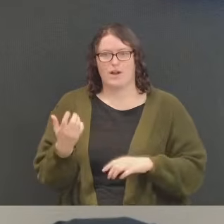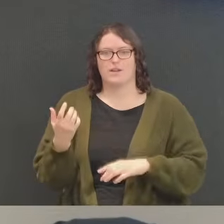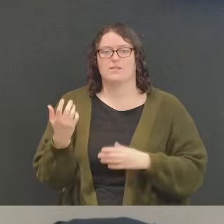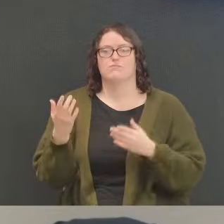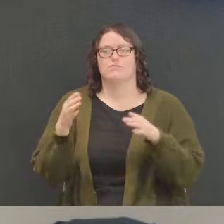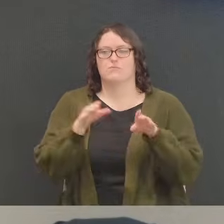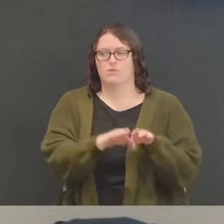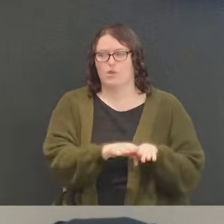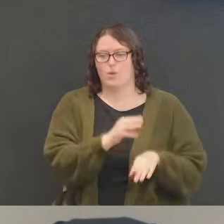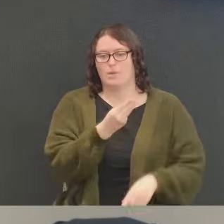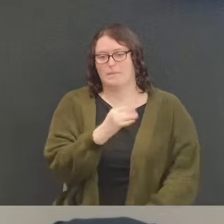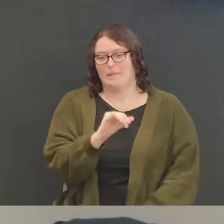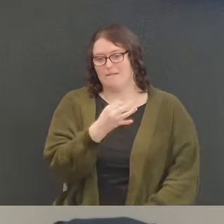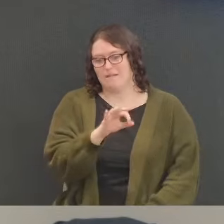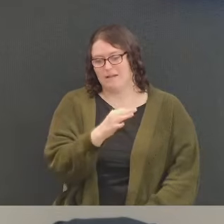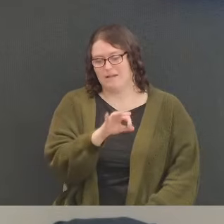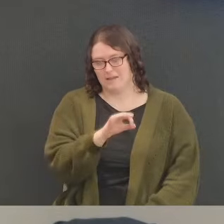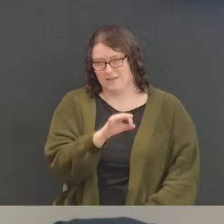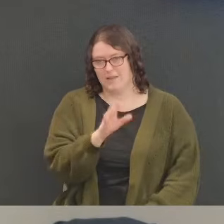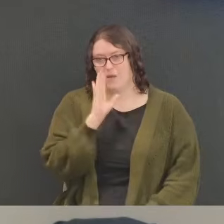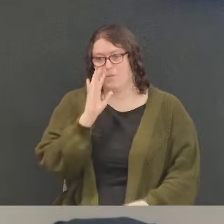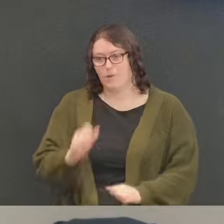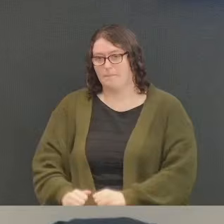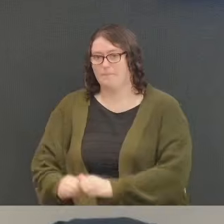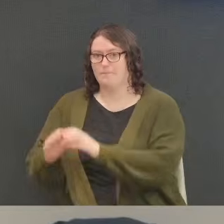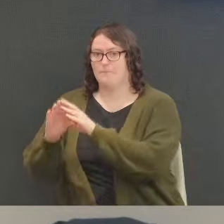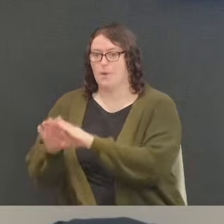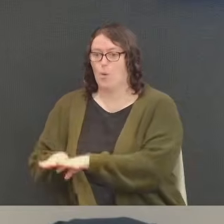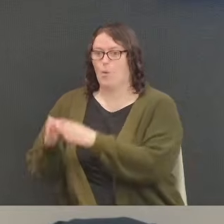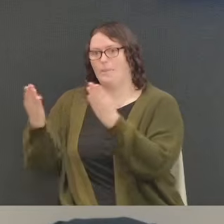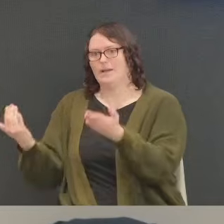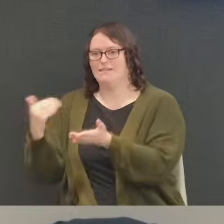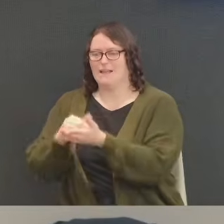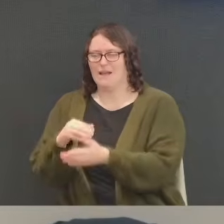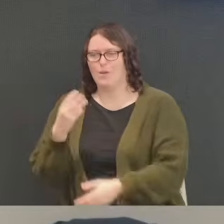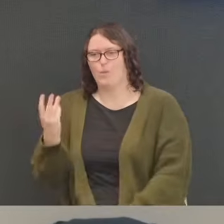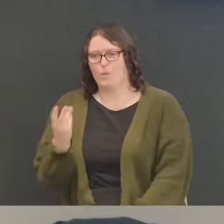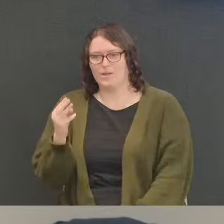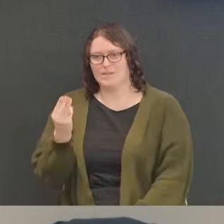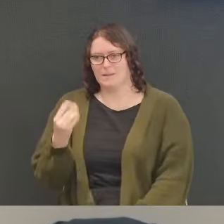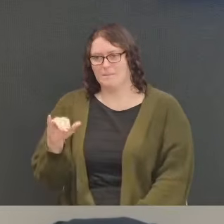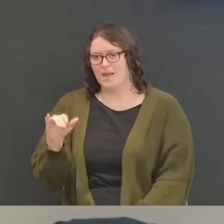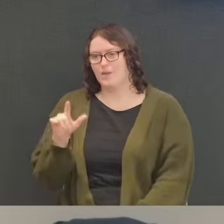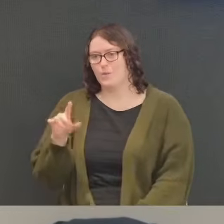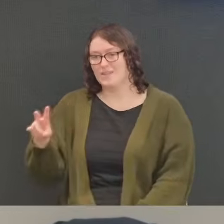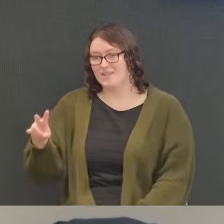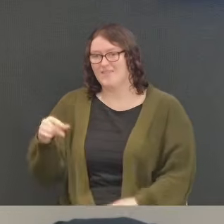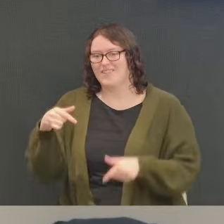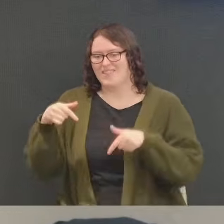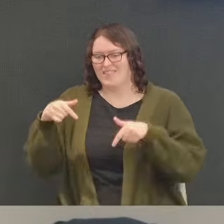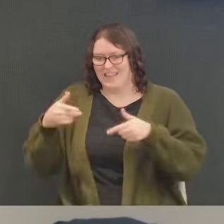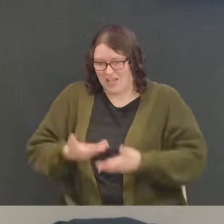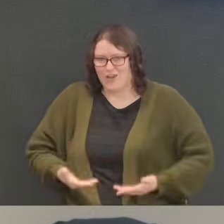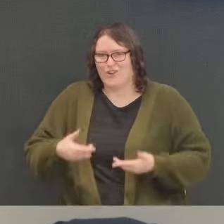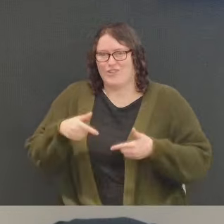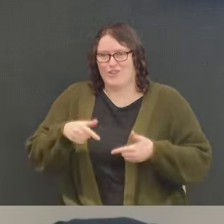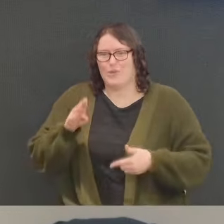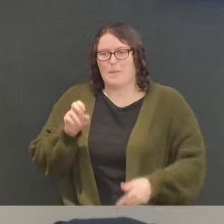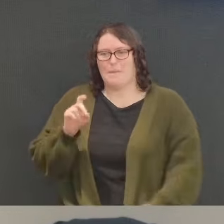May the 19th and will reopen Wednesday, May the 27th at this new location. So, if any of you have